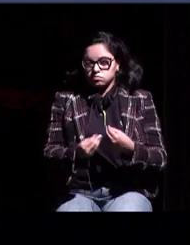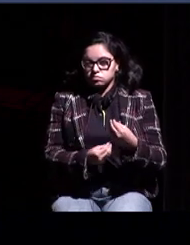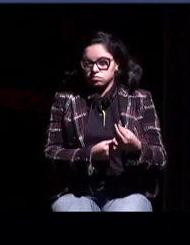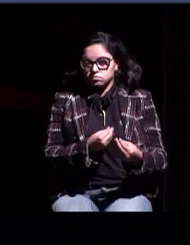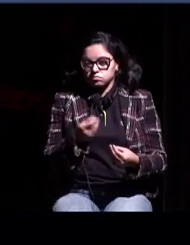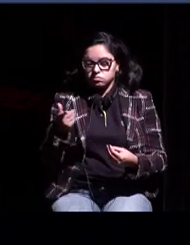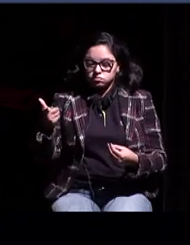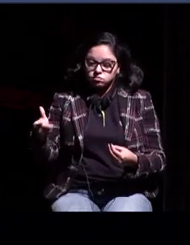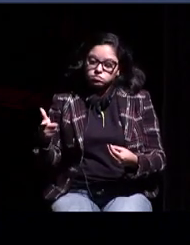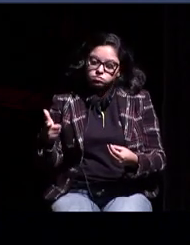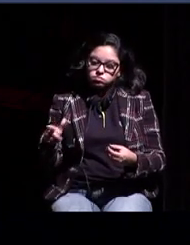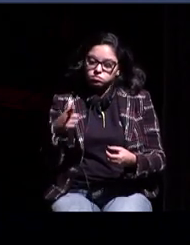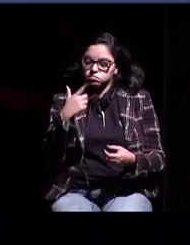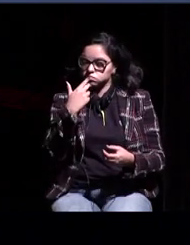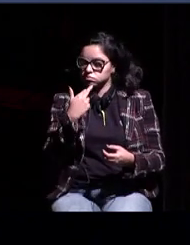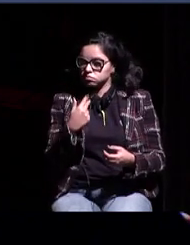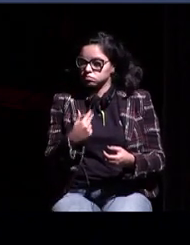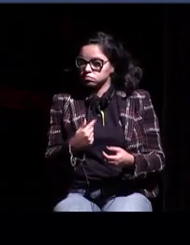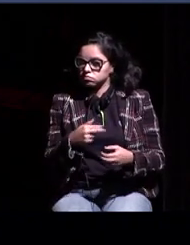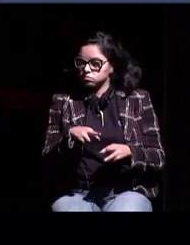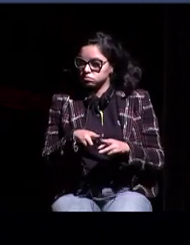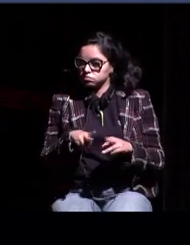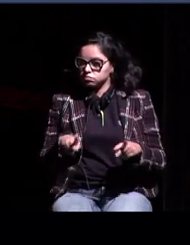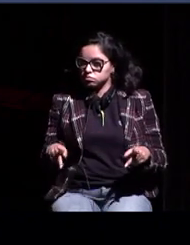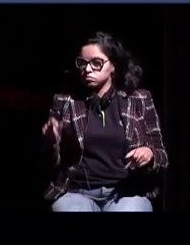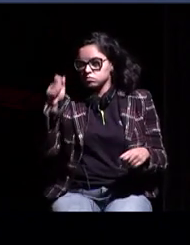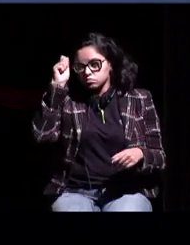Up to what extent being a male